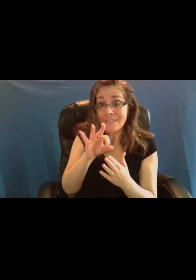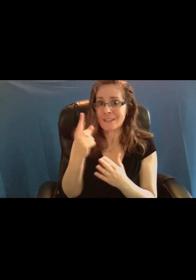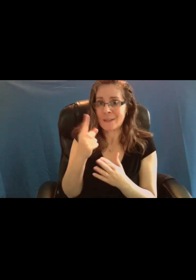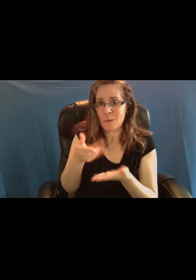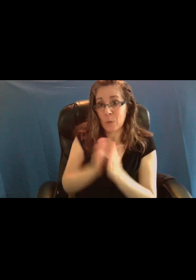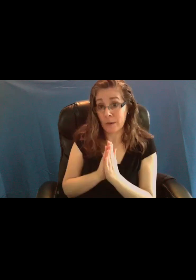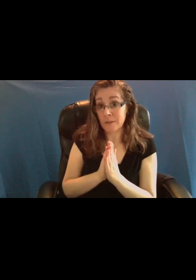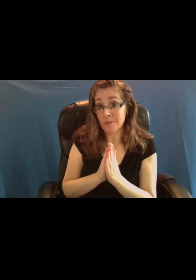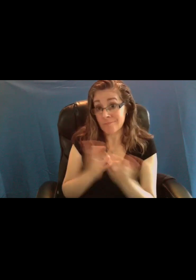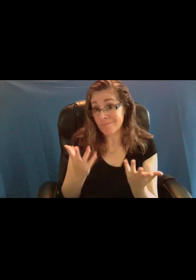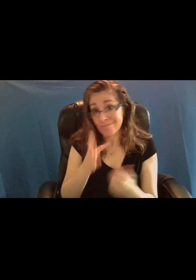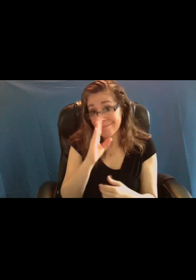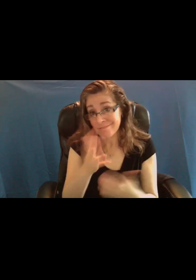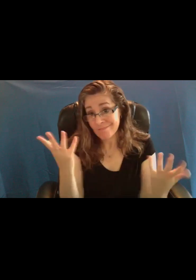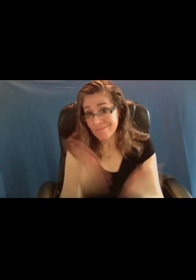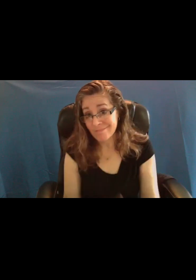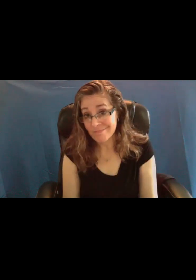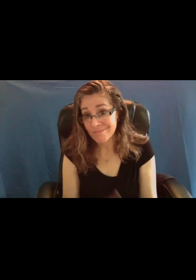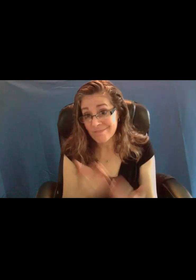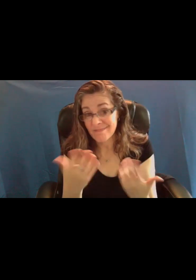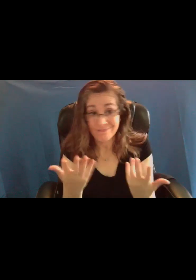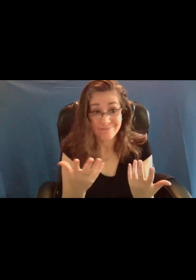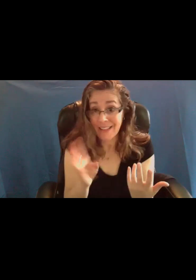is pretty straightforward. But certainly there may be